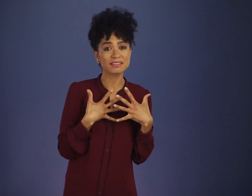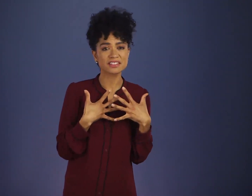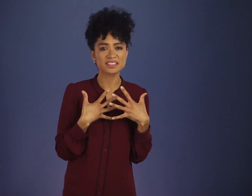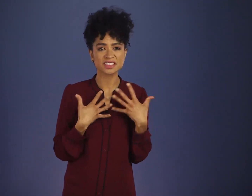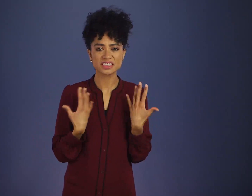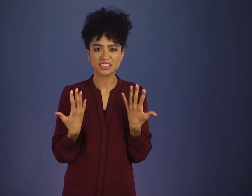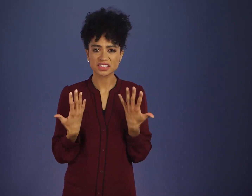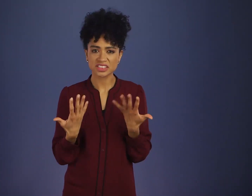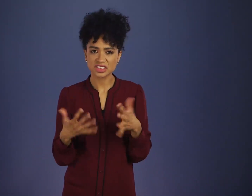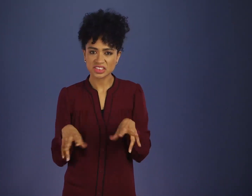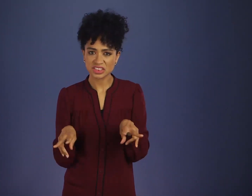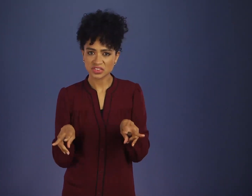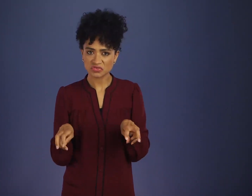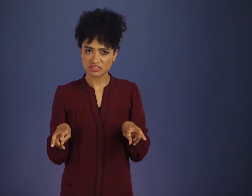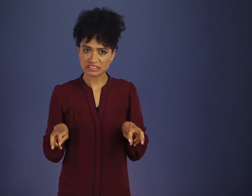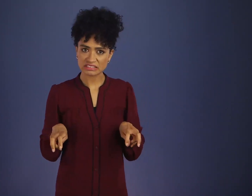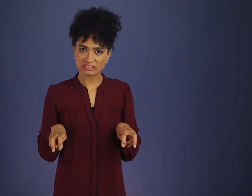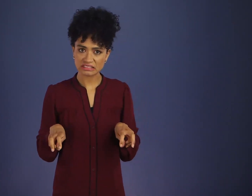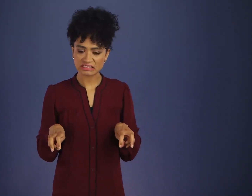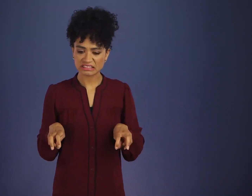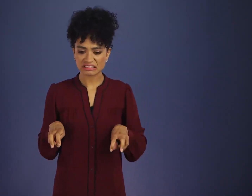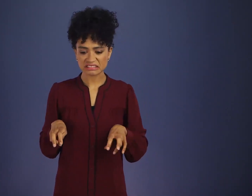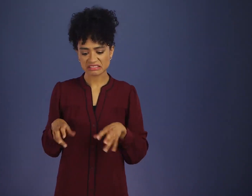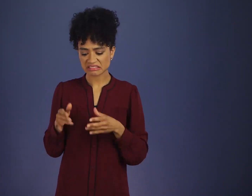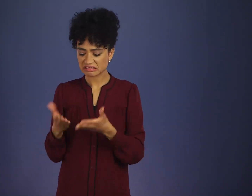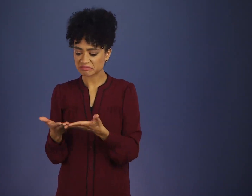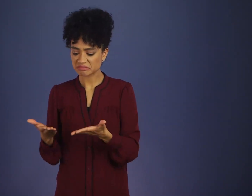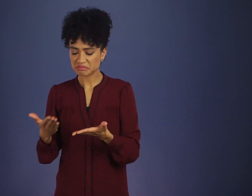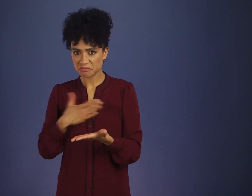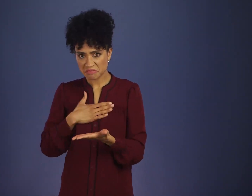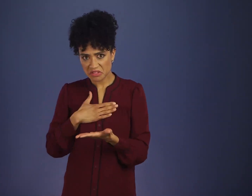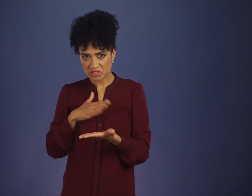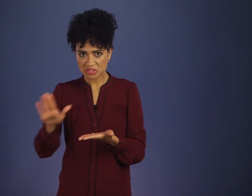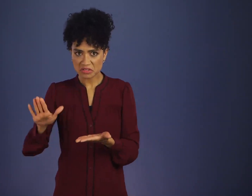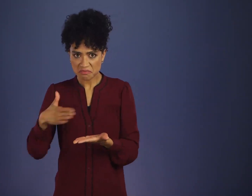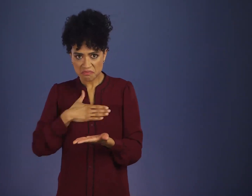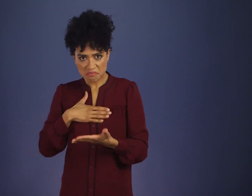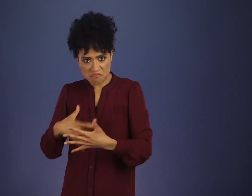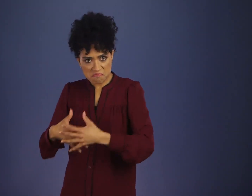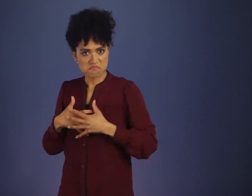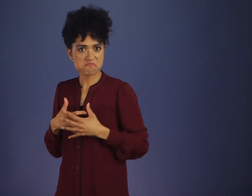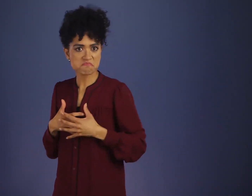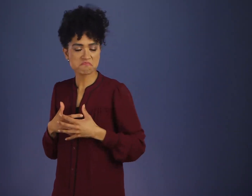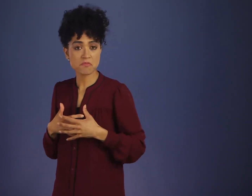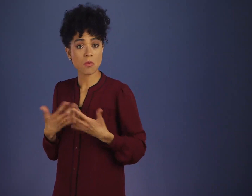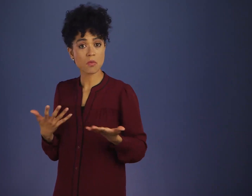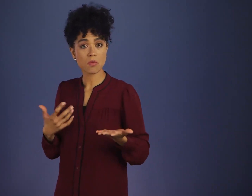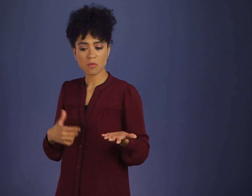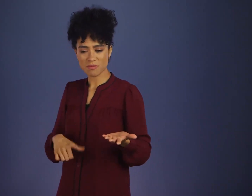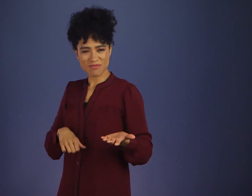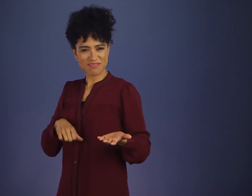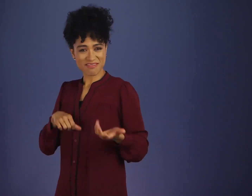In these areas fear, greed, possessiveness, and pride have too often done their worst.